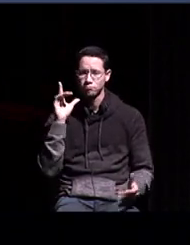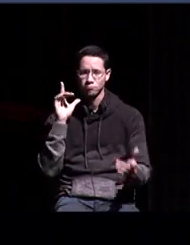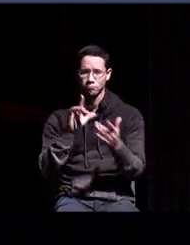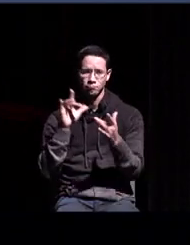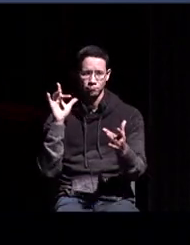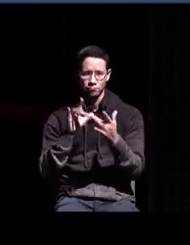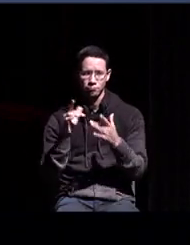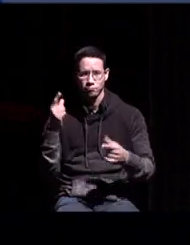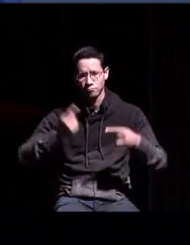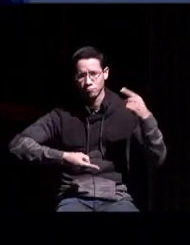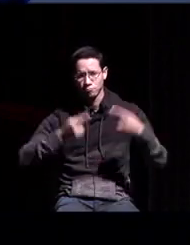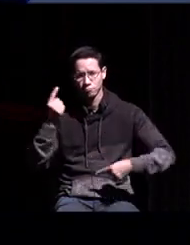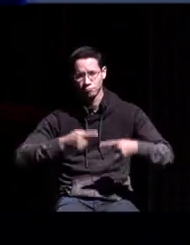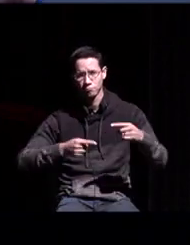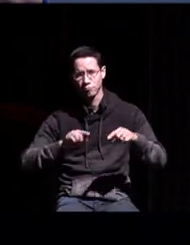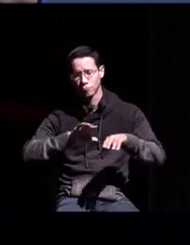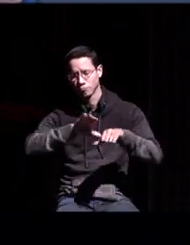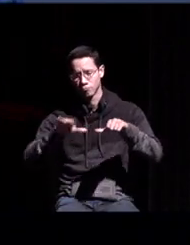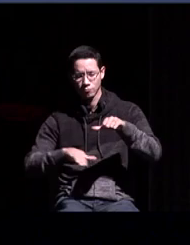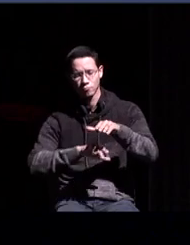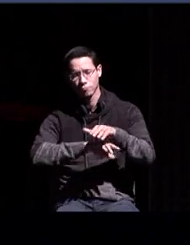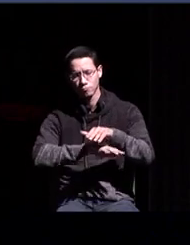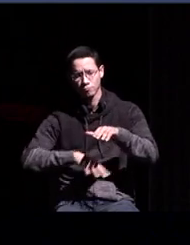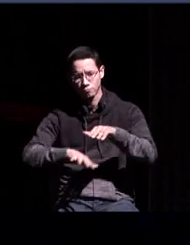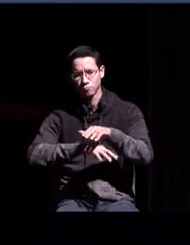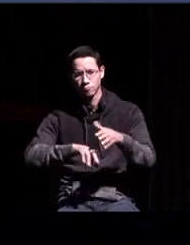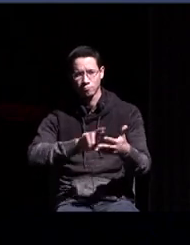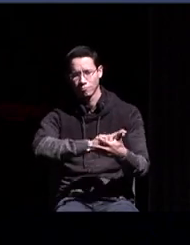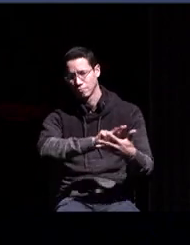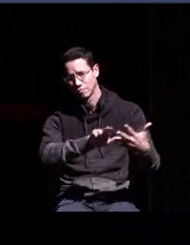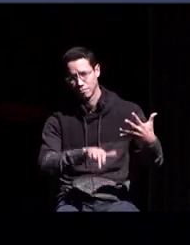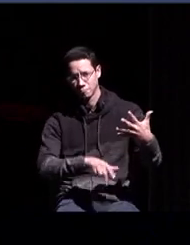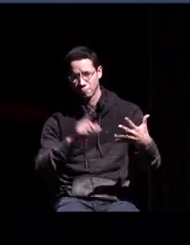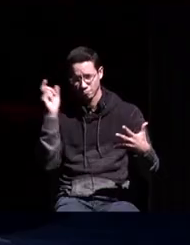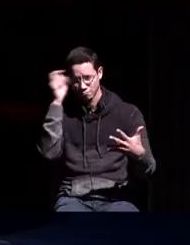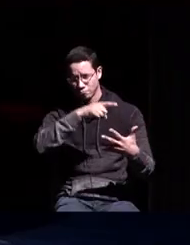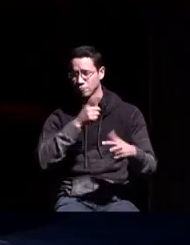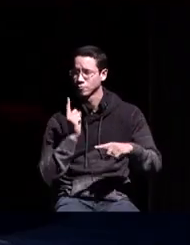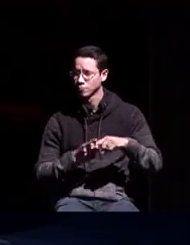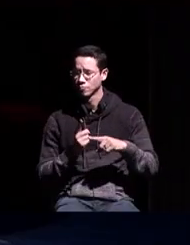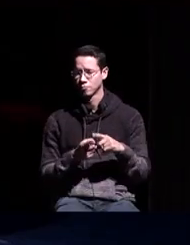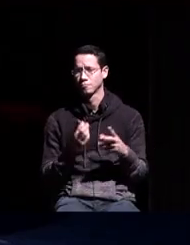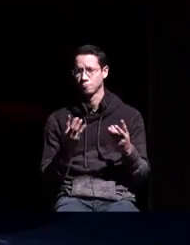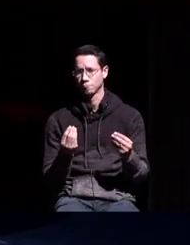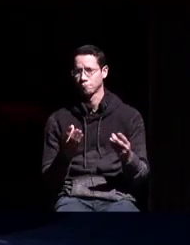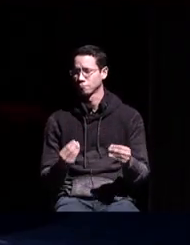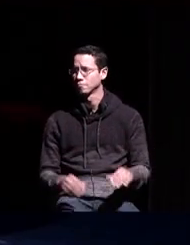as vulnerabilities are many,